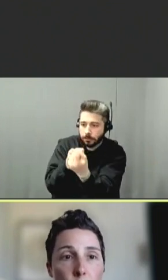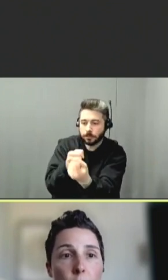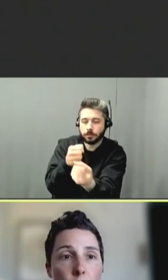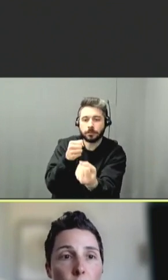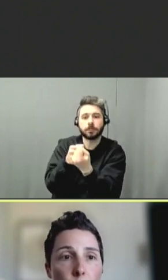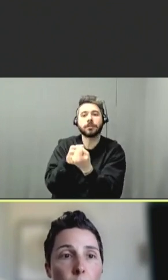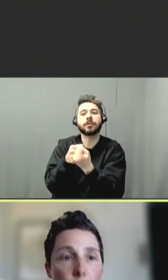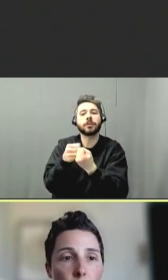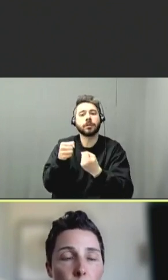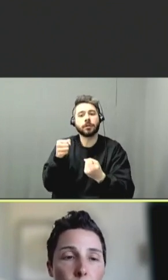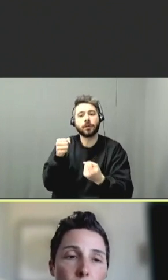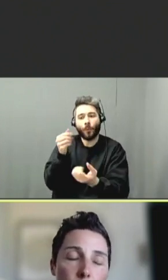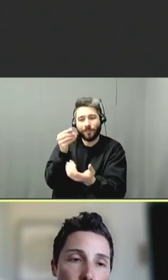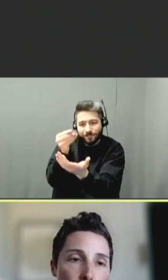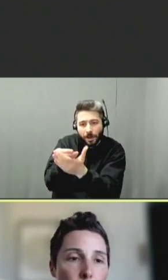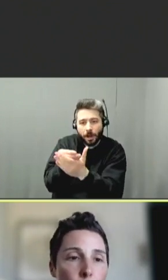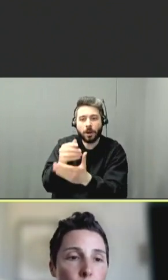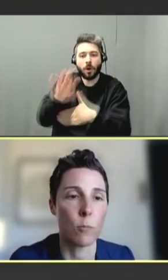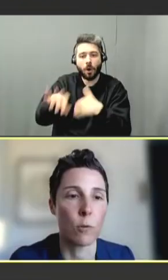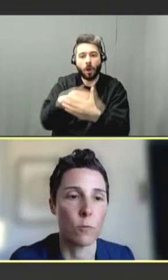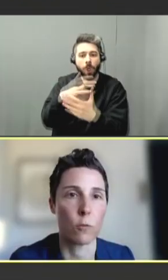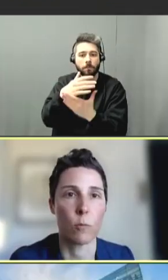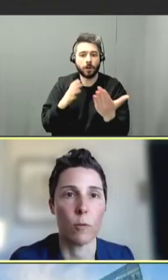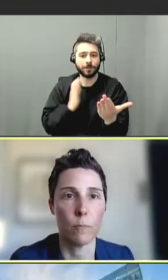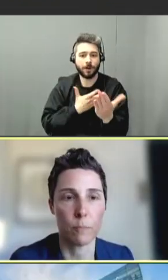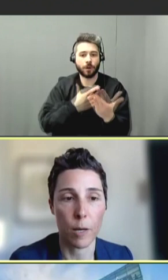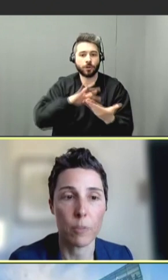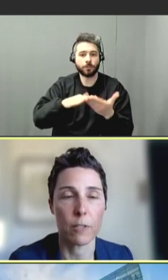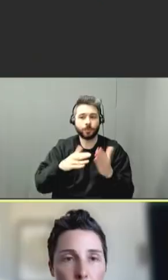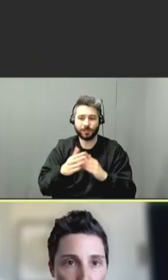for all the parts of our community, especially those who are most vulnerable, in my opinion.